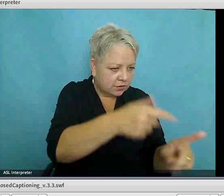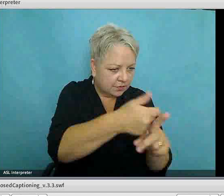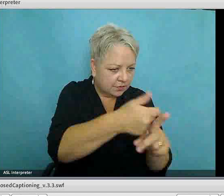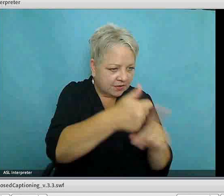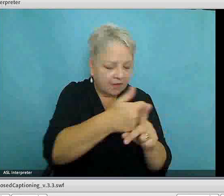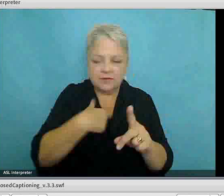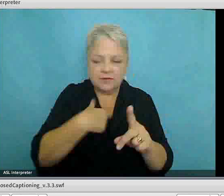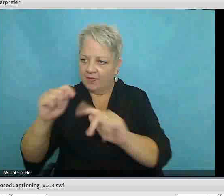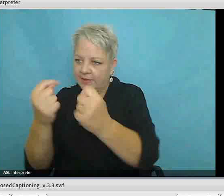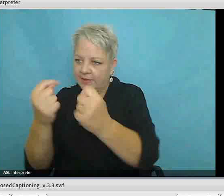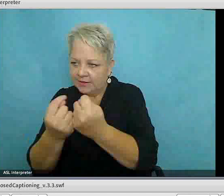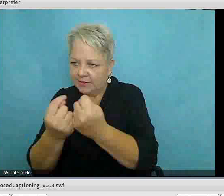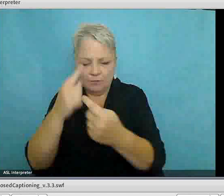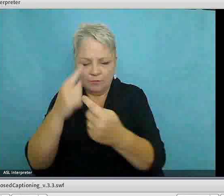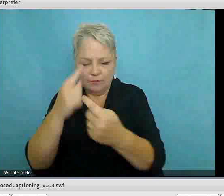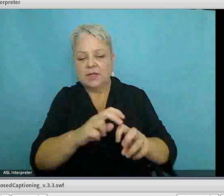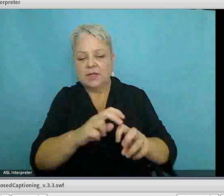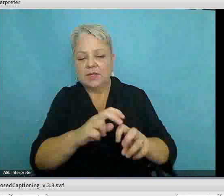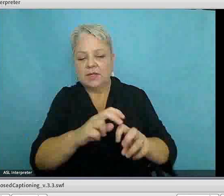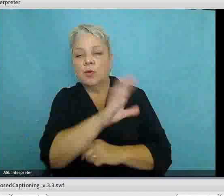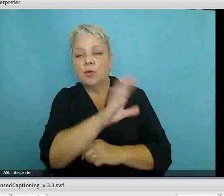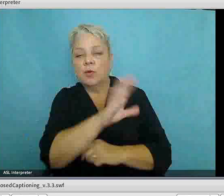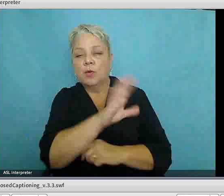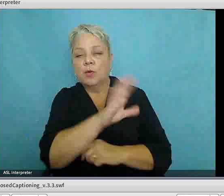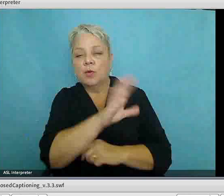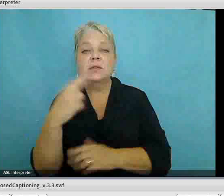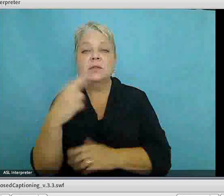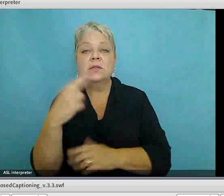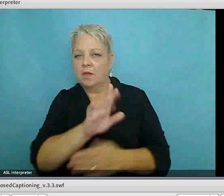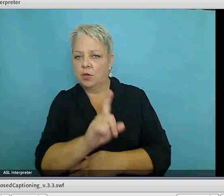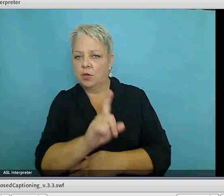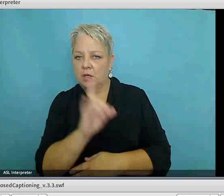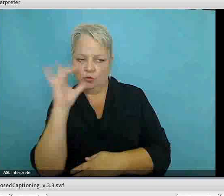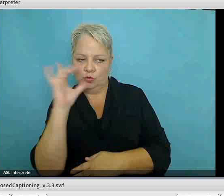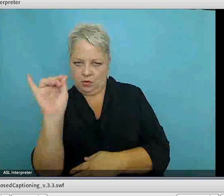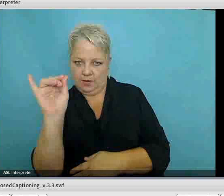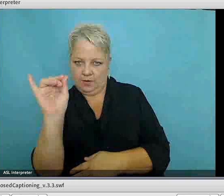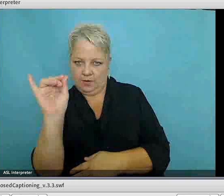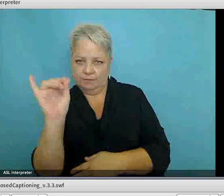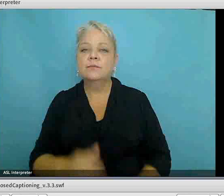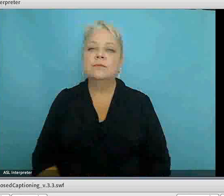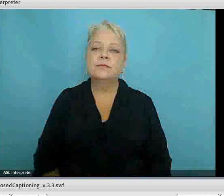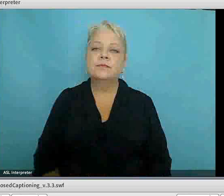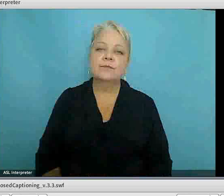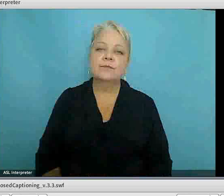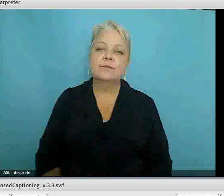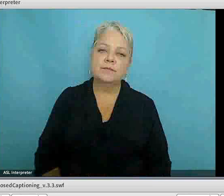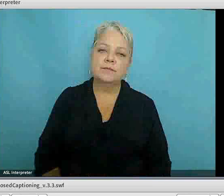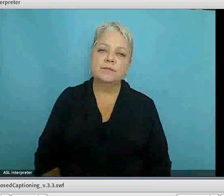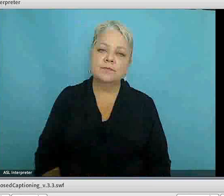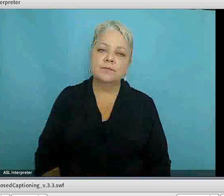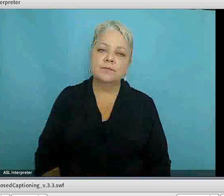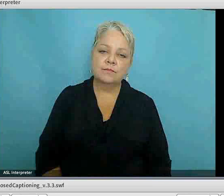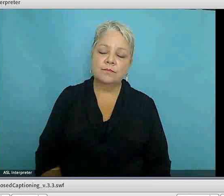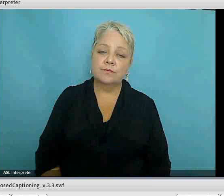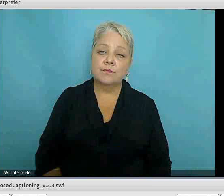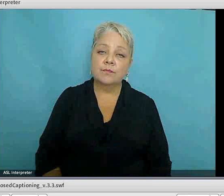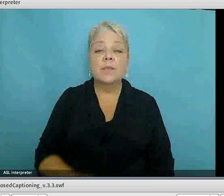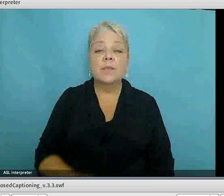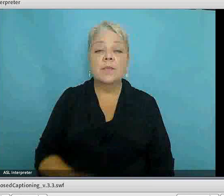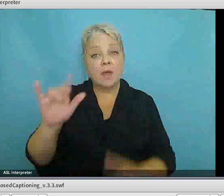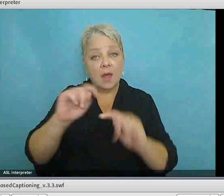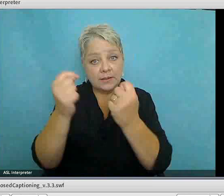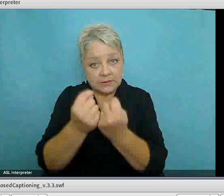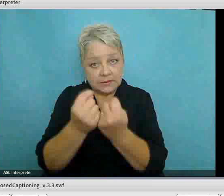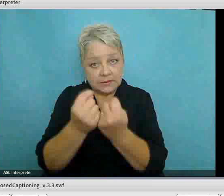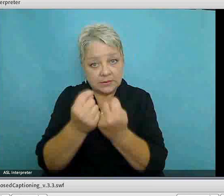The Care Team would also include behavioral health